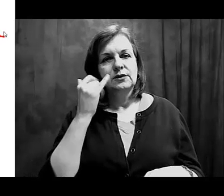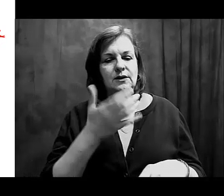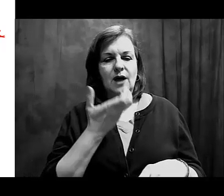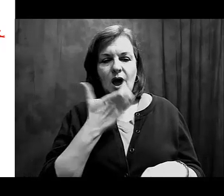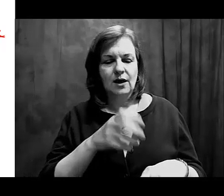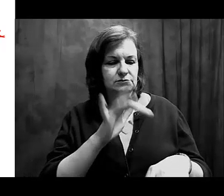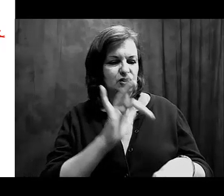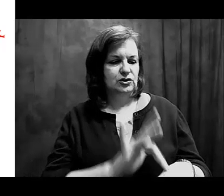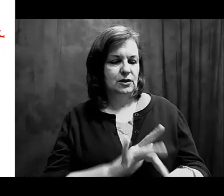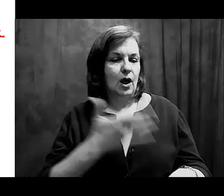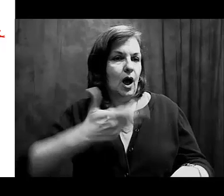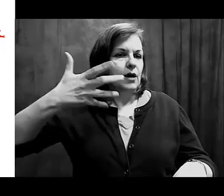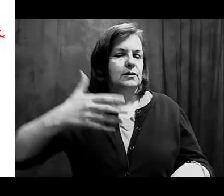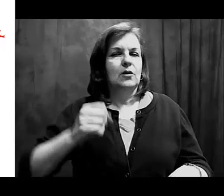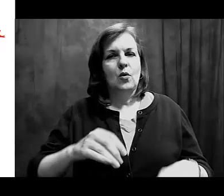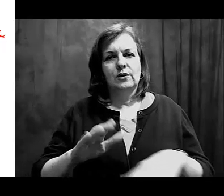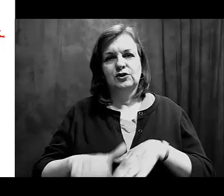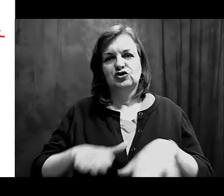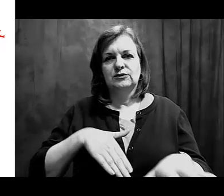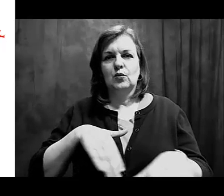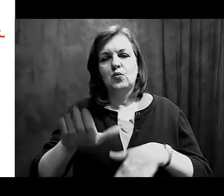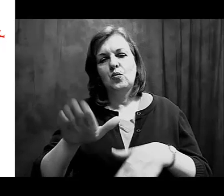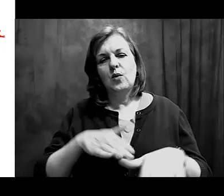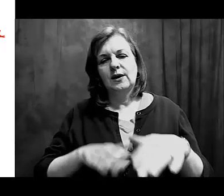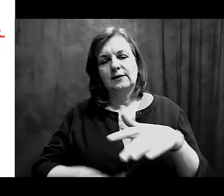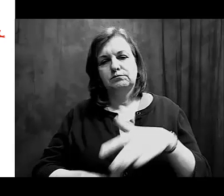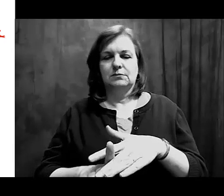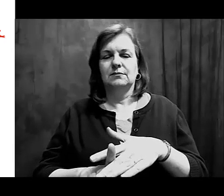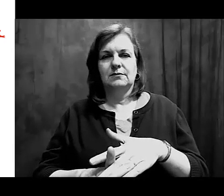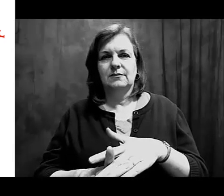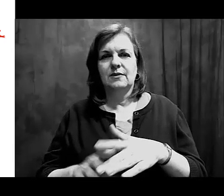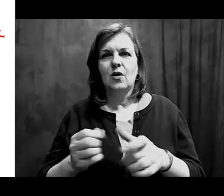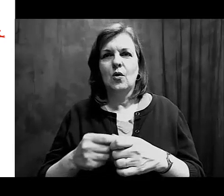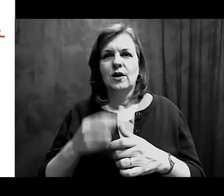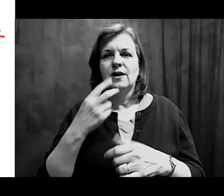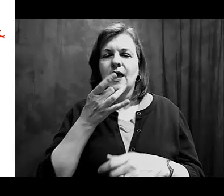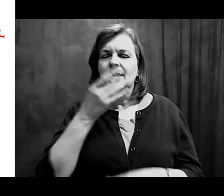you burned yourself - you stepped on something sharp - you saw a bright light -you smelled something terrible -